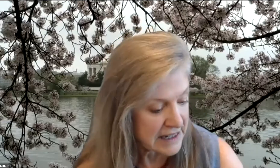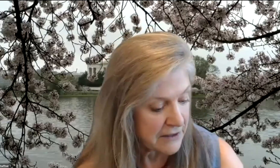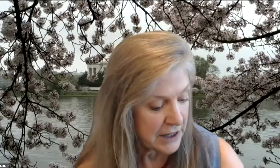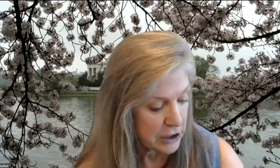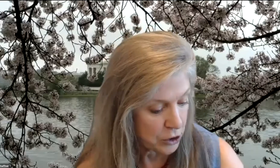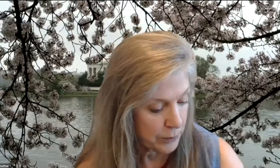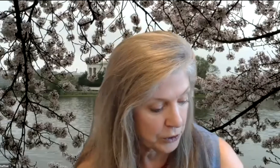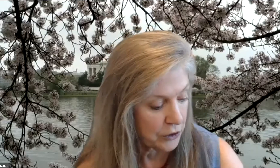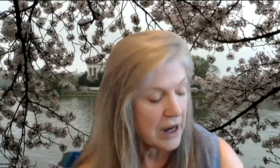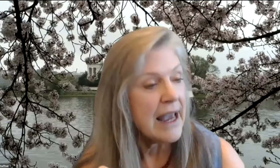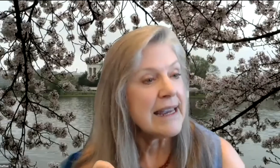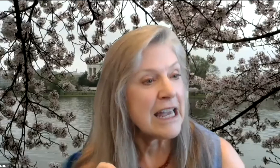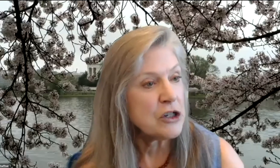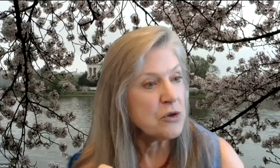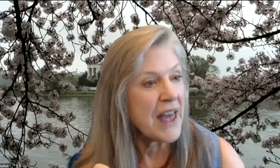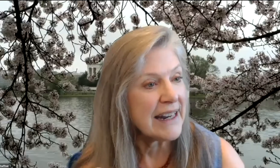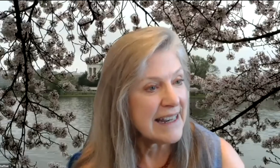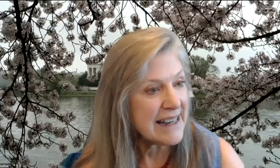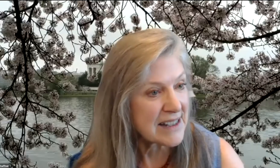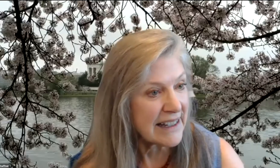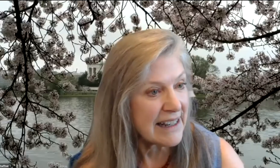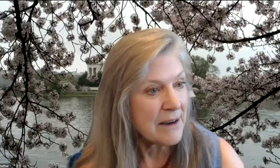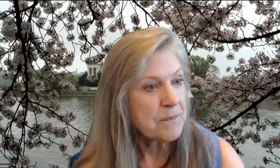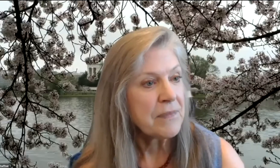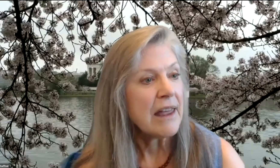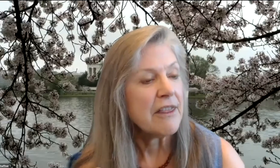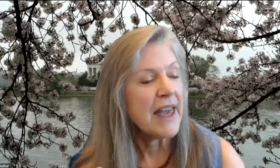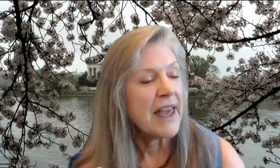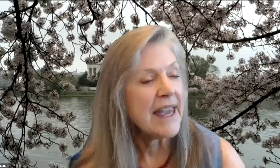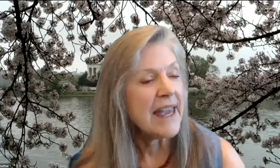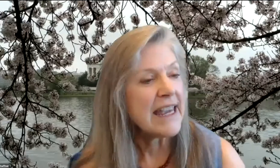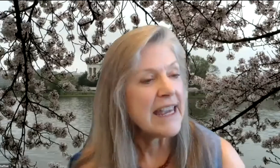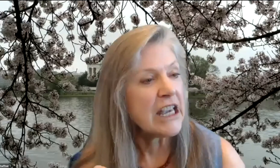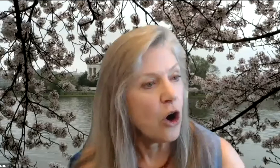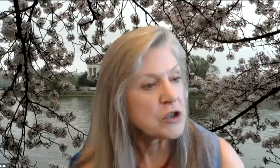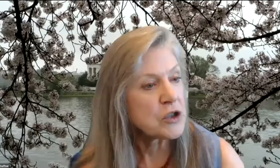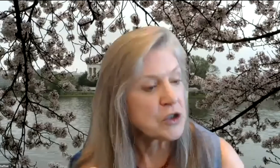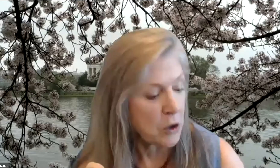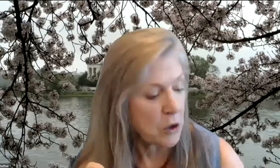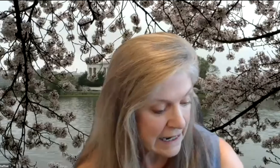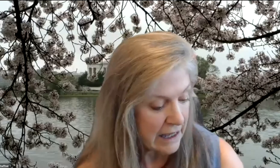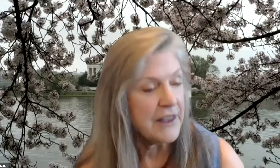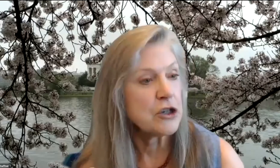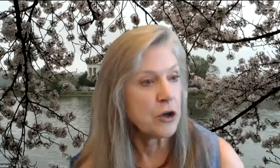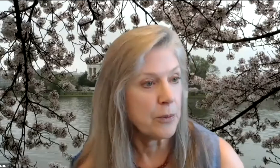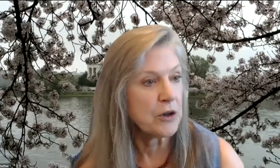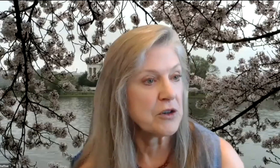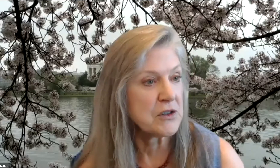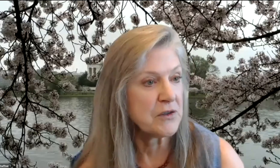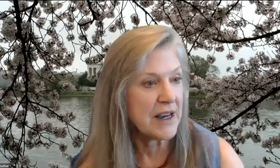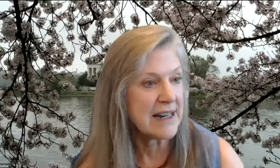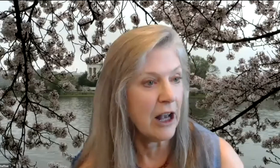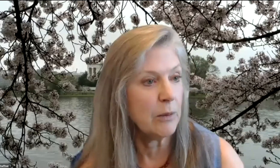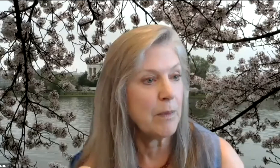see the interpreter can do it easily. They can also pin the interpreter’s face tile